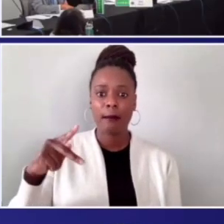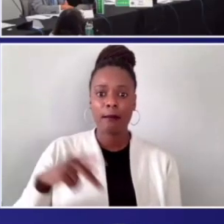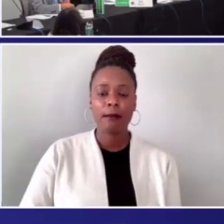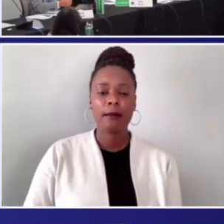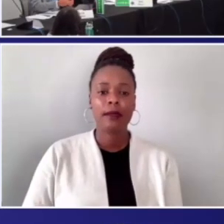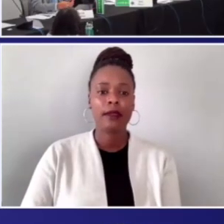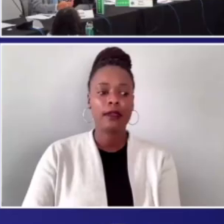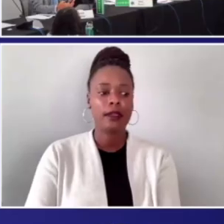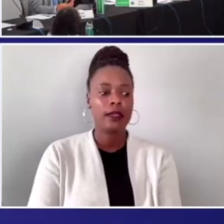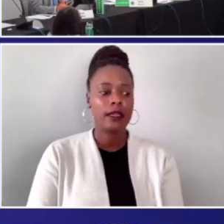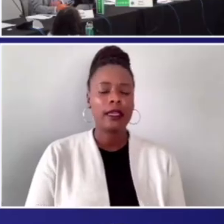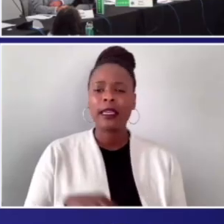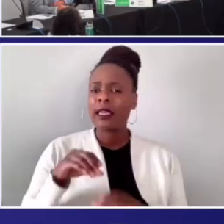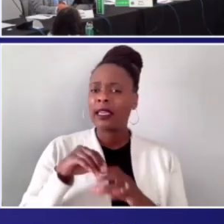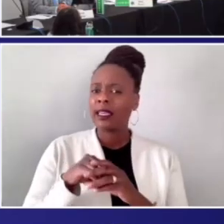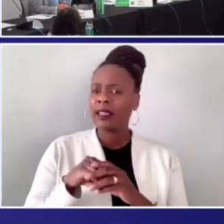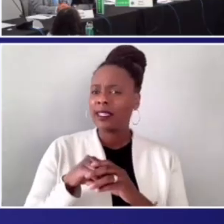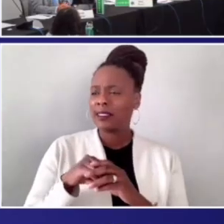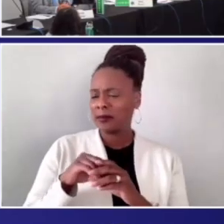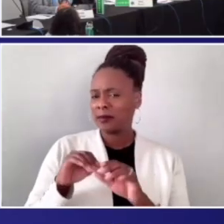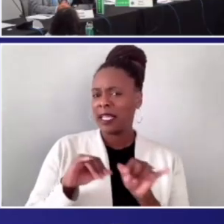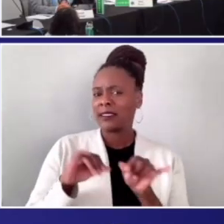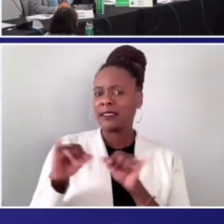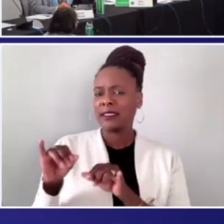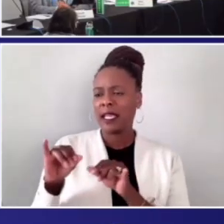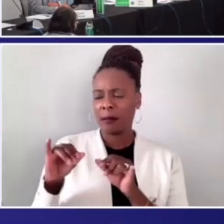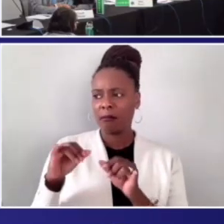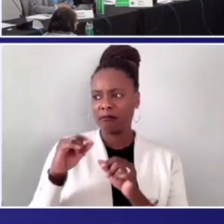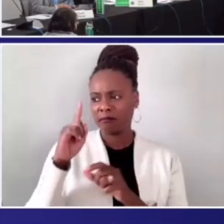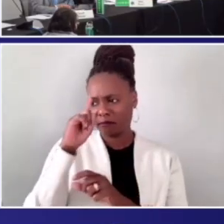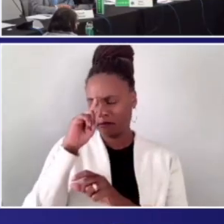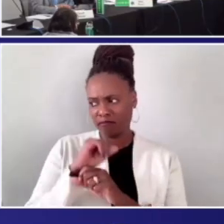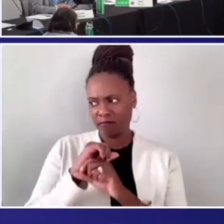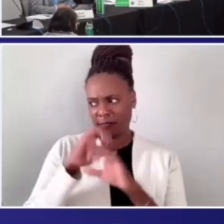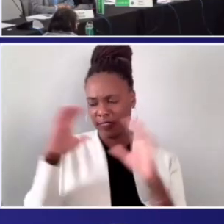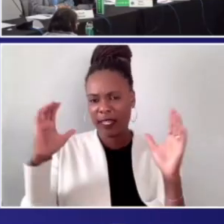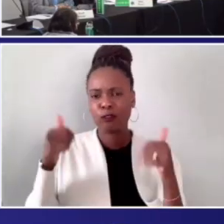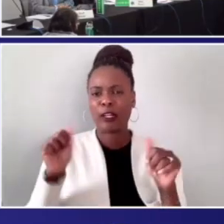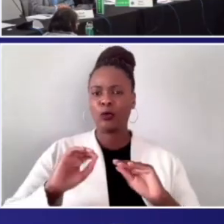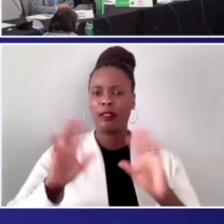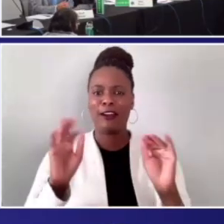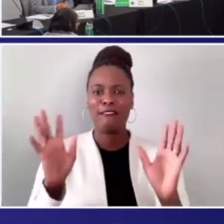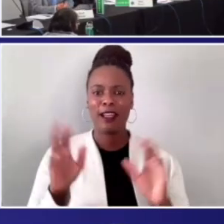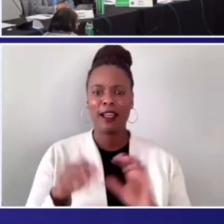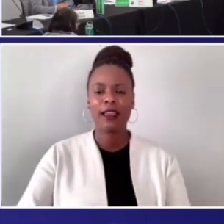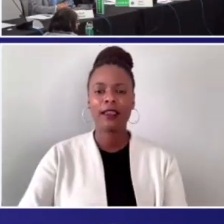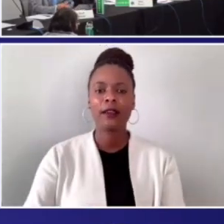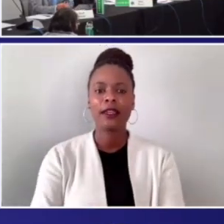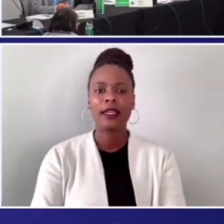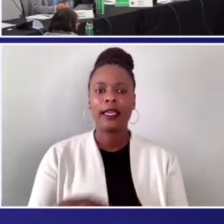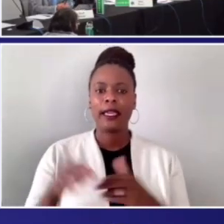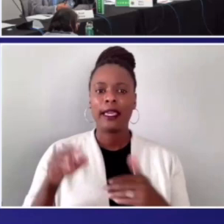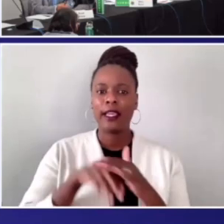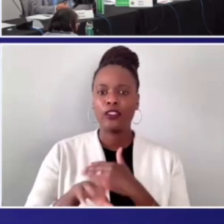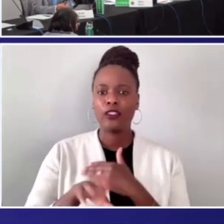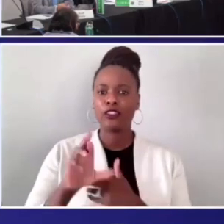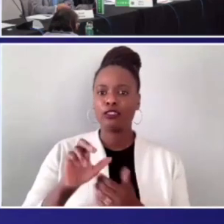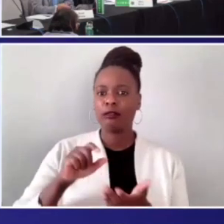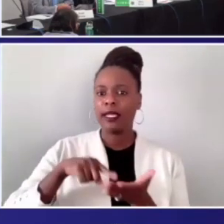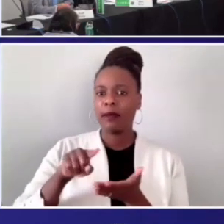In that same vein, if you have -- and just trying to clarify, you know, entered repayment and -- I mean, I understand the Direct and total